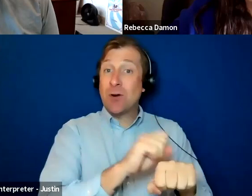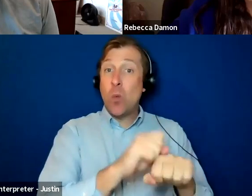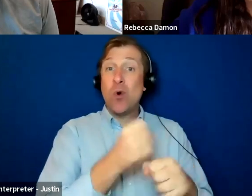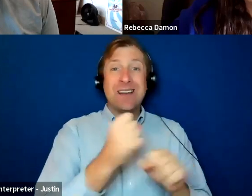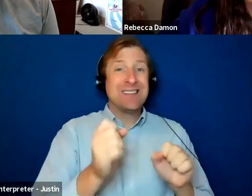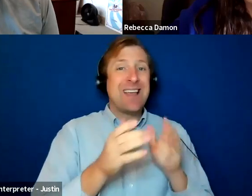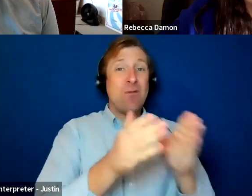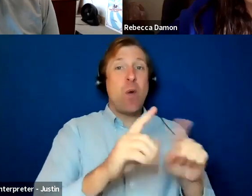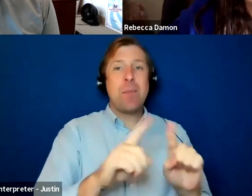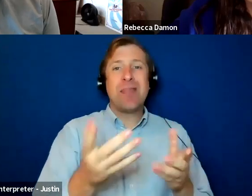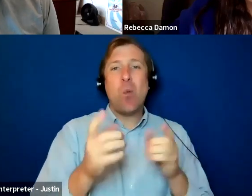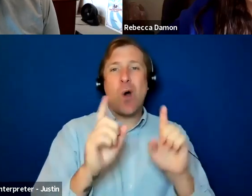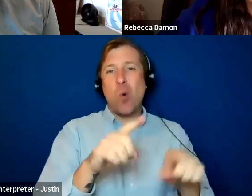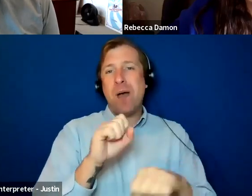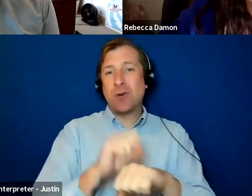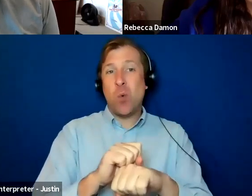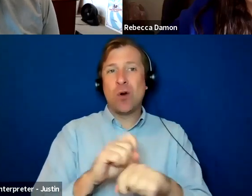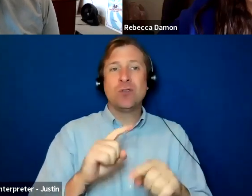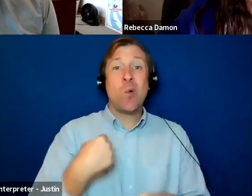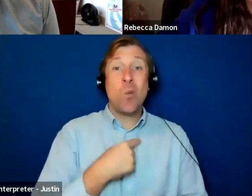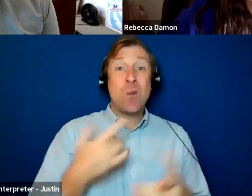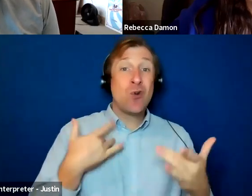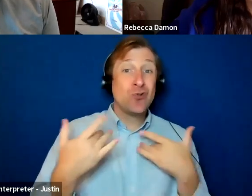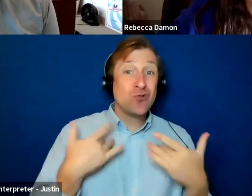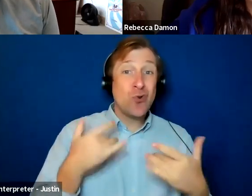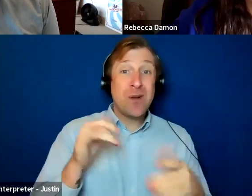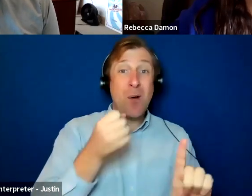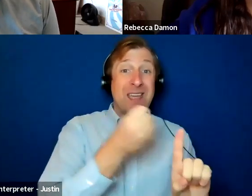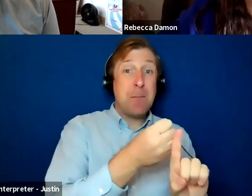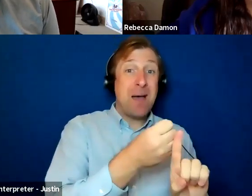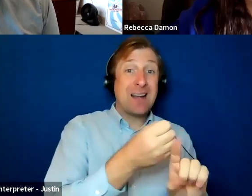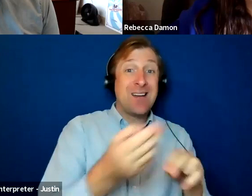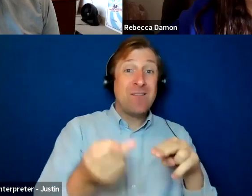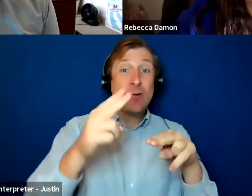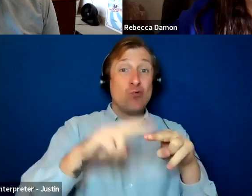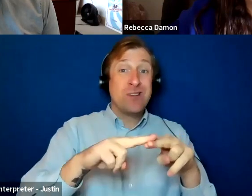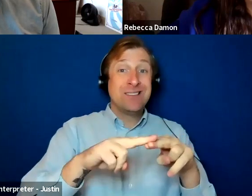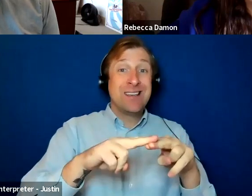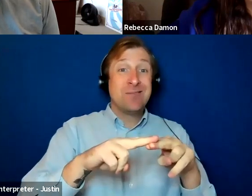And so we were very concerned about what the impact might be of increasing the cost of employing performers